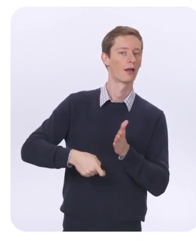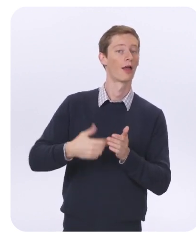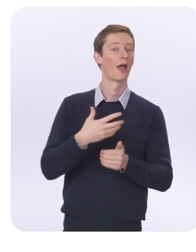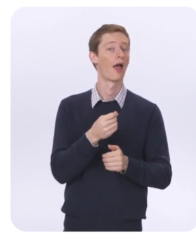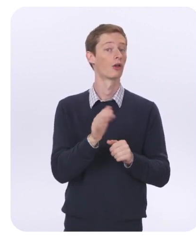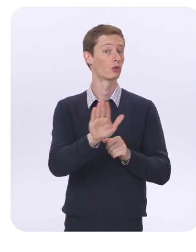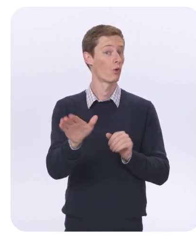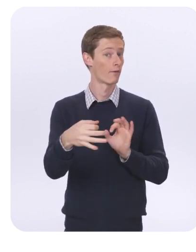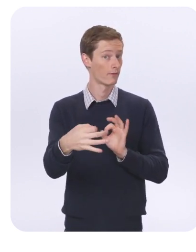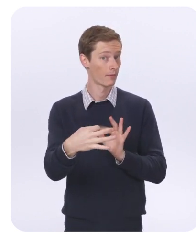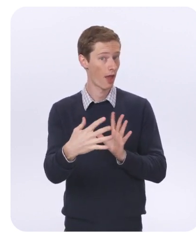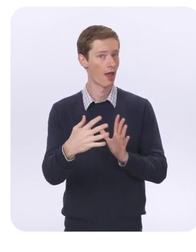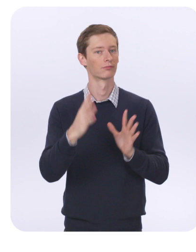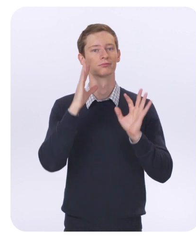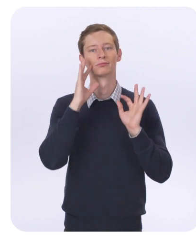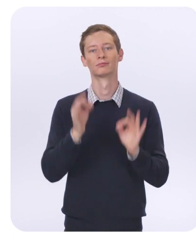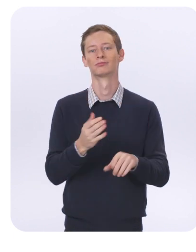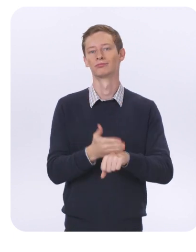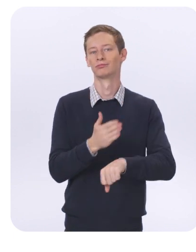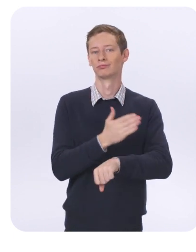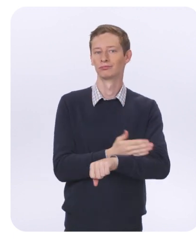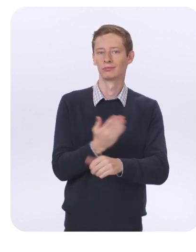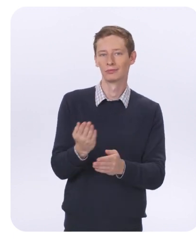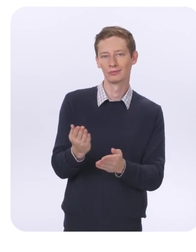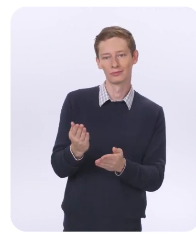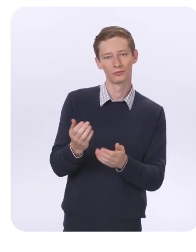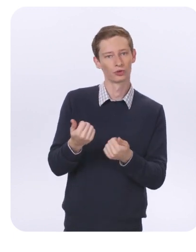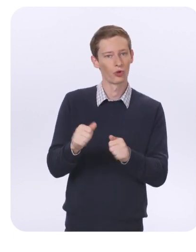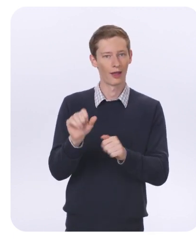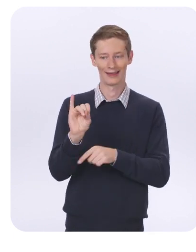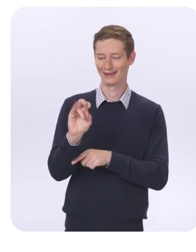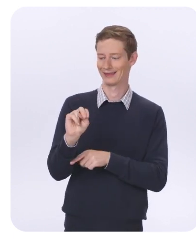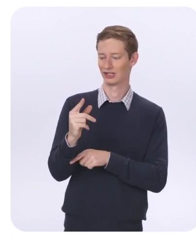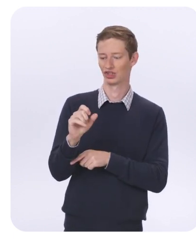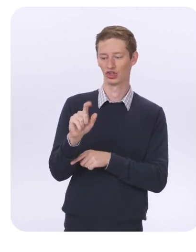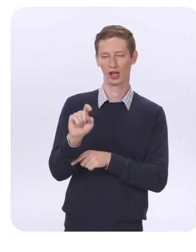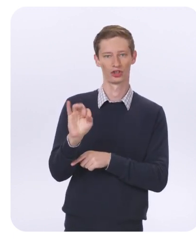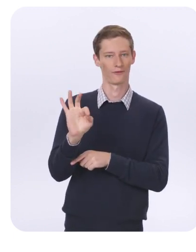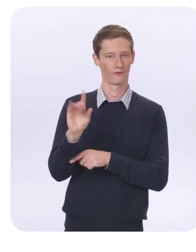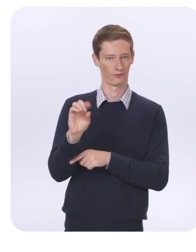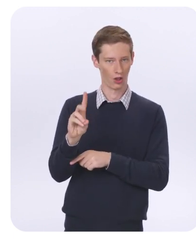from what was once a 2-week duration to approvals within a single day on average.